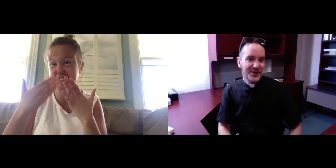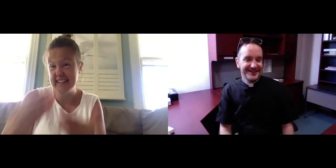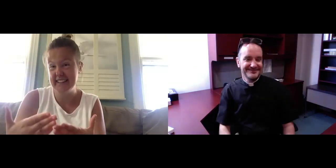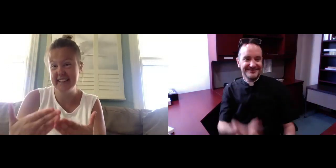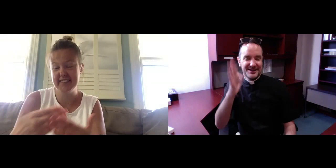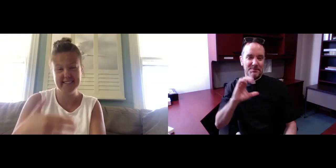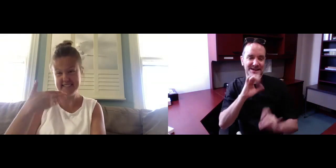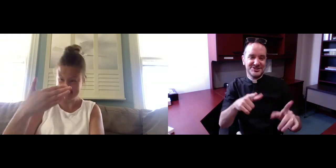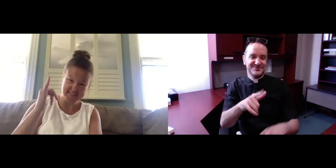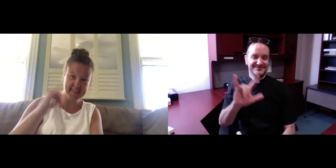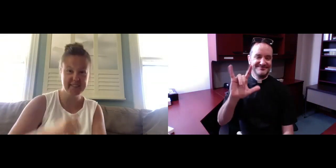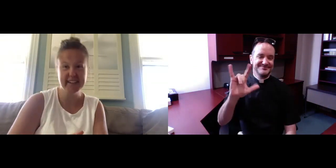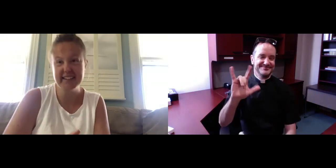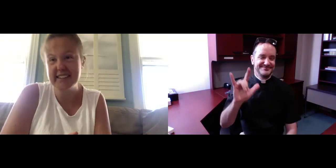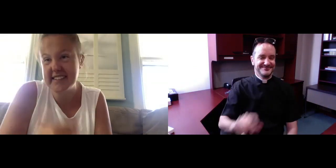Be well, stay safe and God bless you.